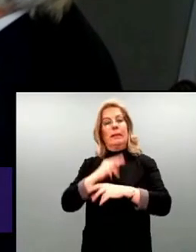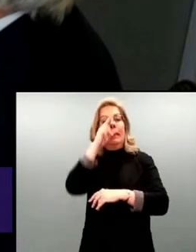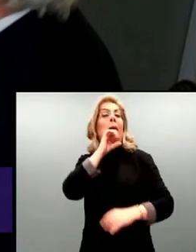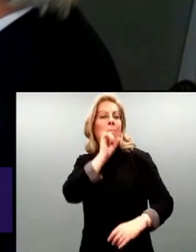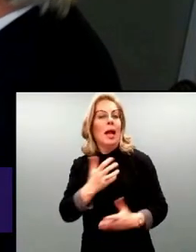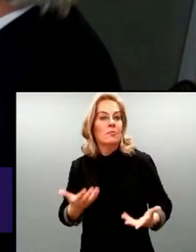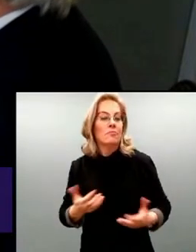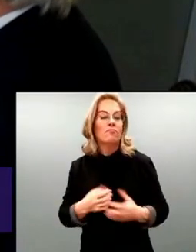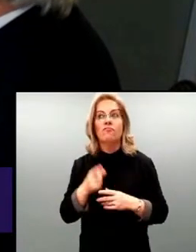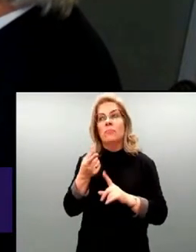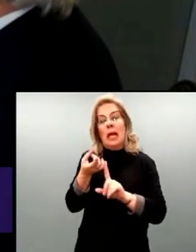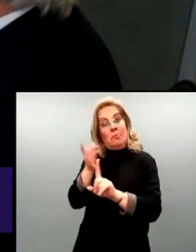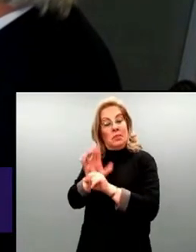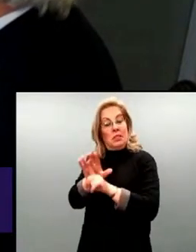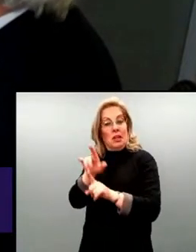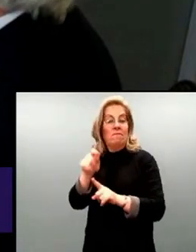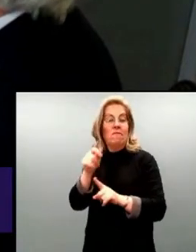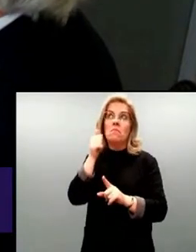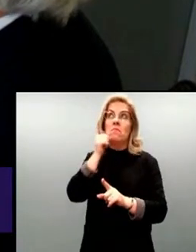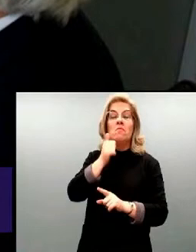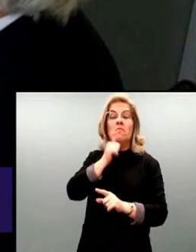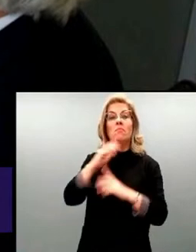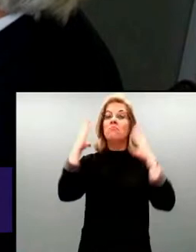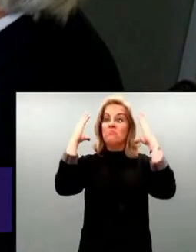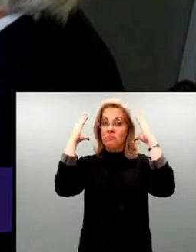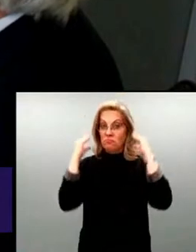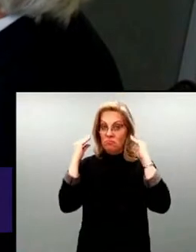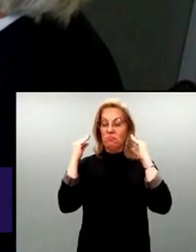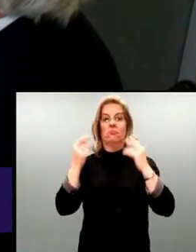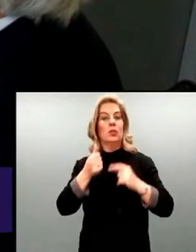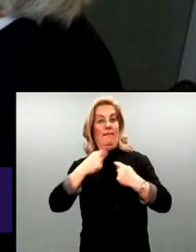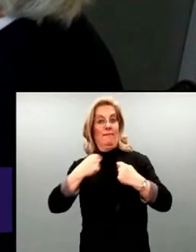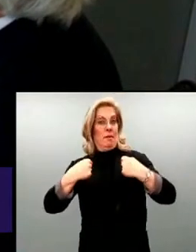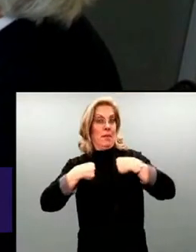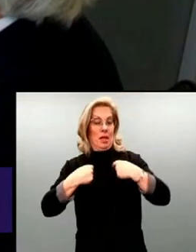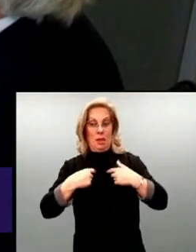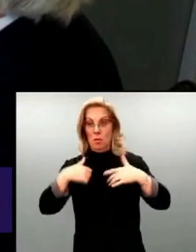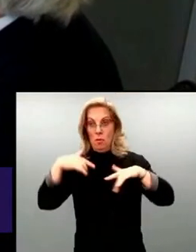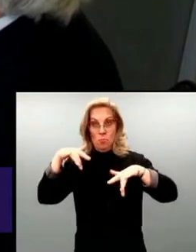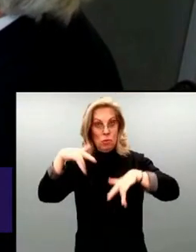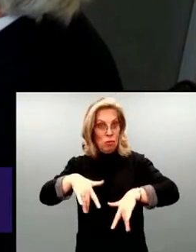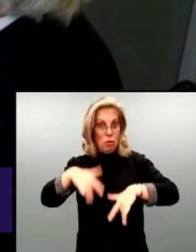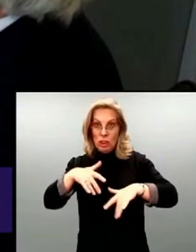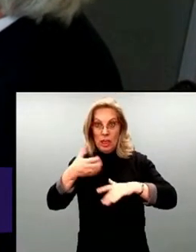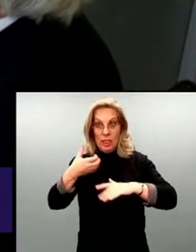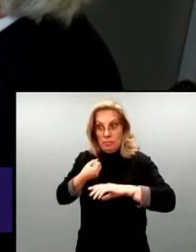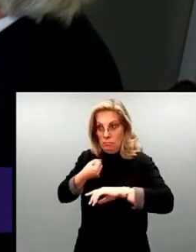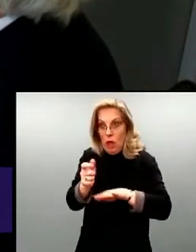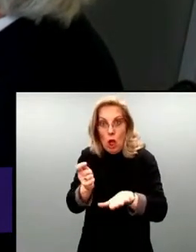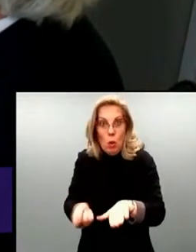difficulties and I haven't been to court previously, how do you go about describing to